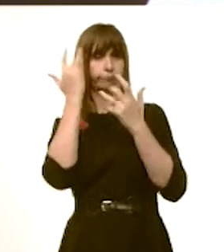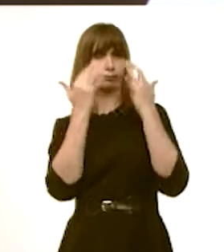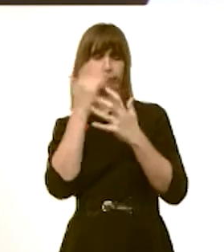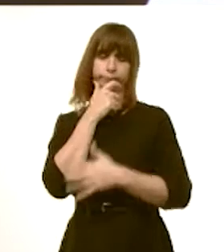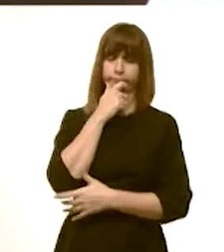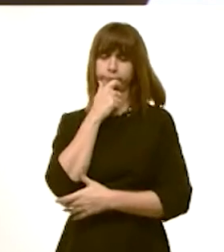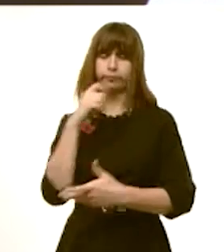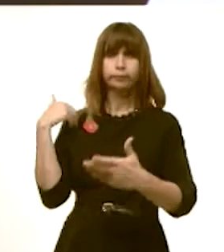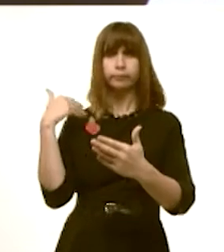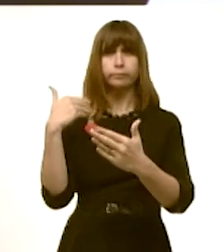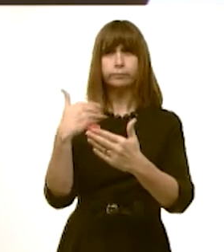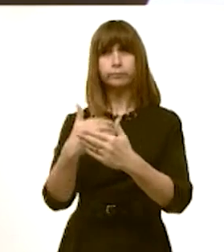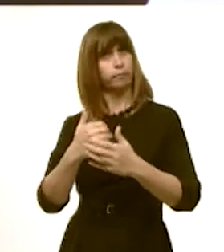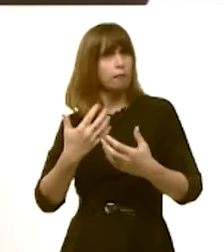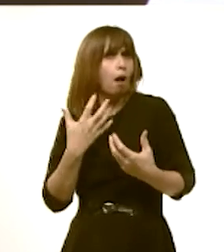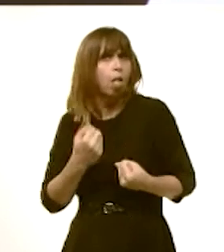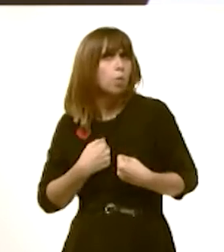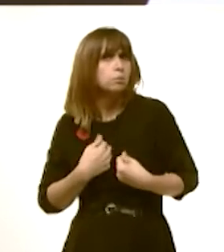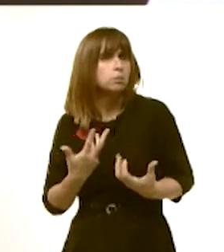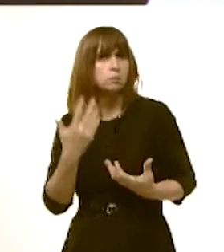This is something that we did to see whether the original decision was correct.